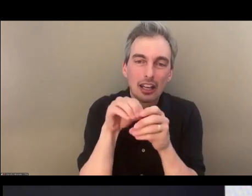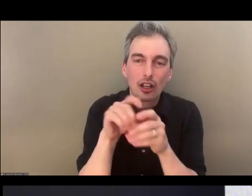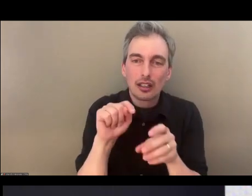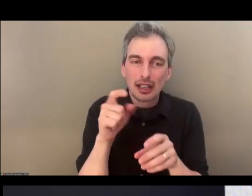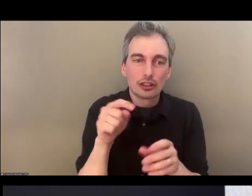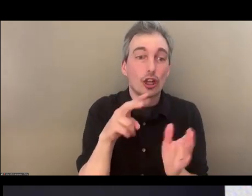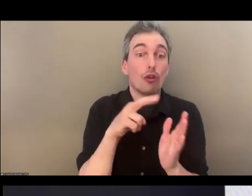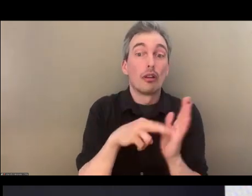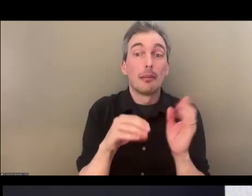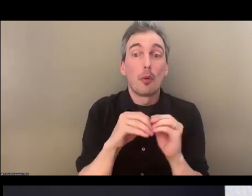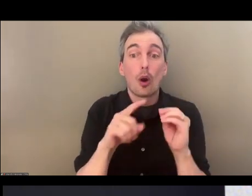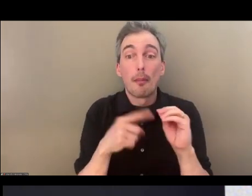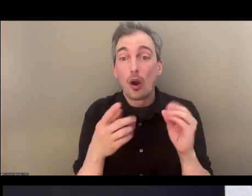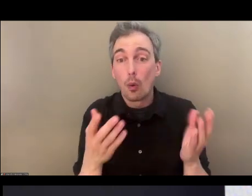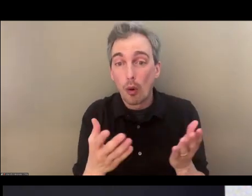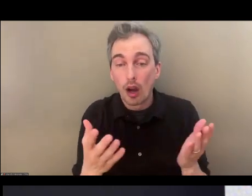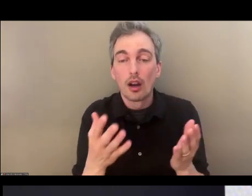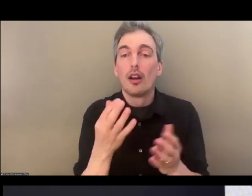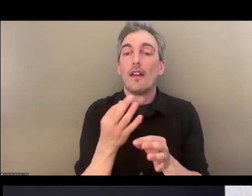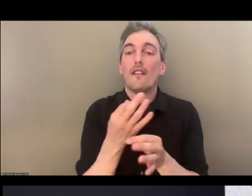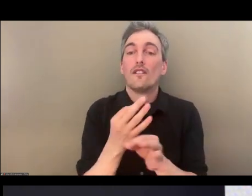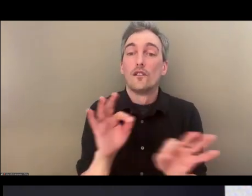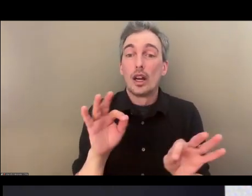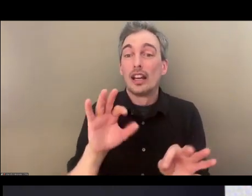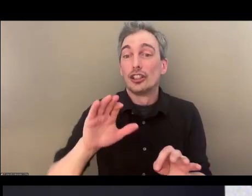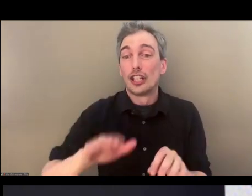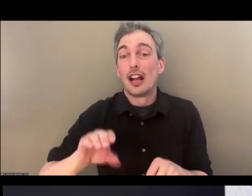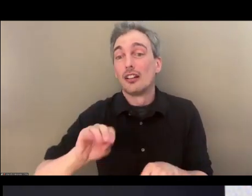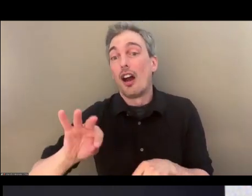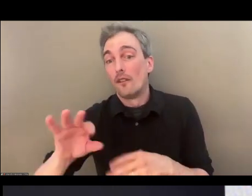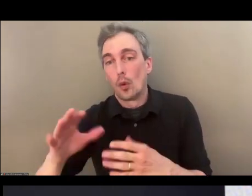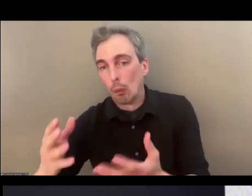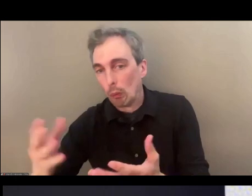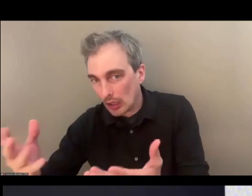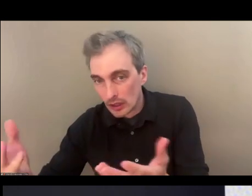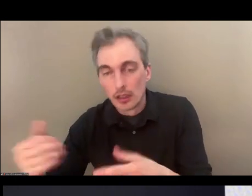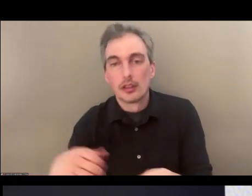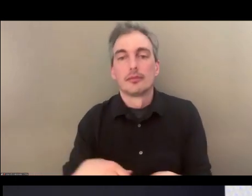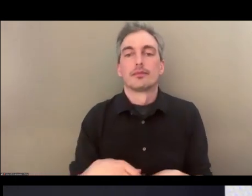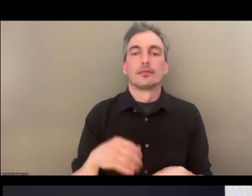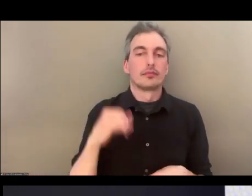Rule three: If you put blue link text inside of a block of non-interactive text